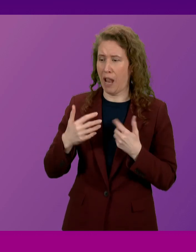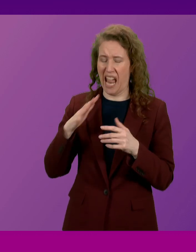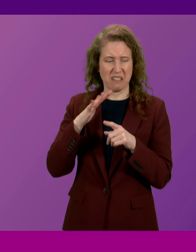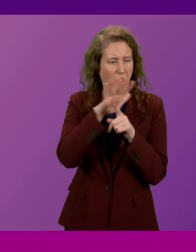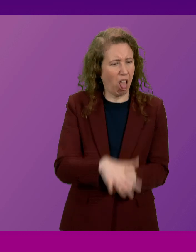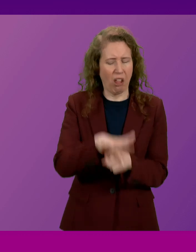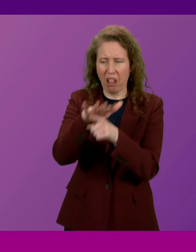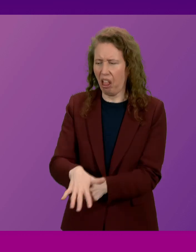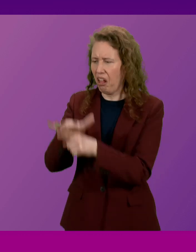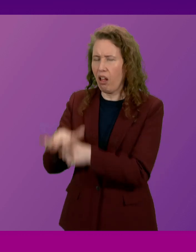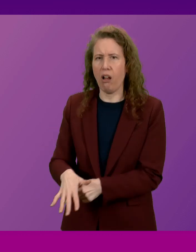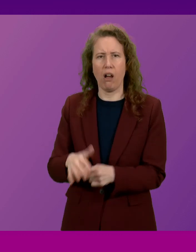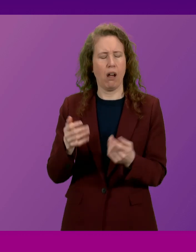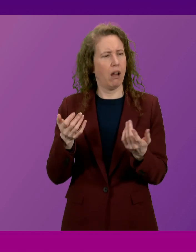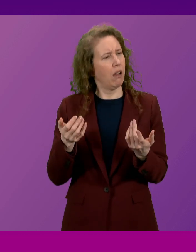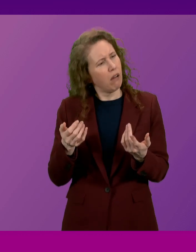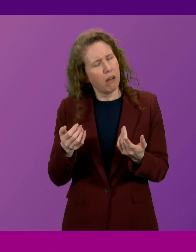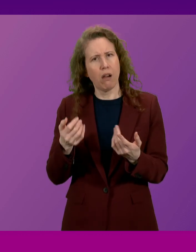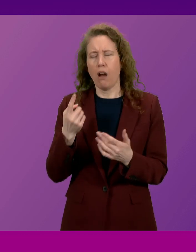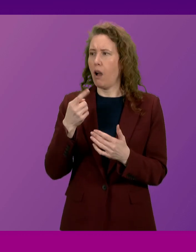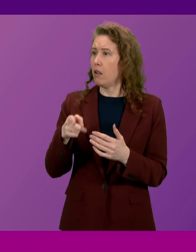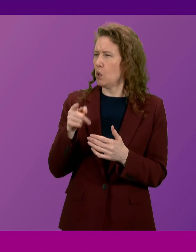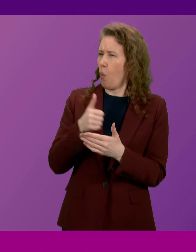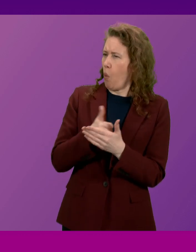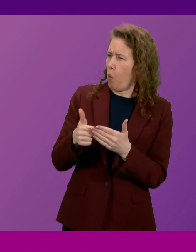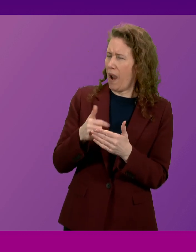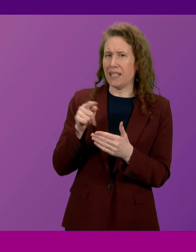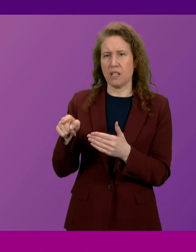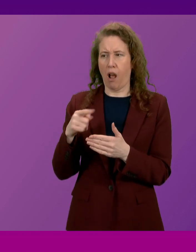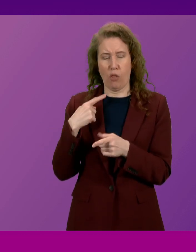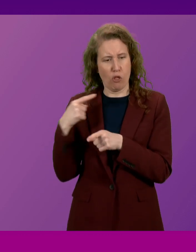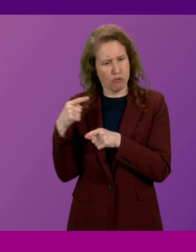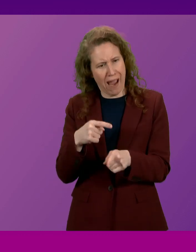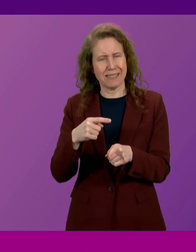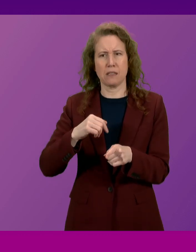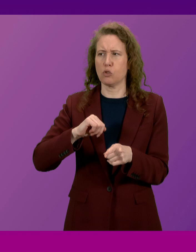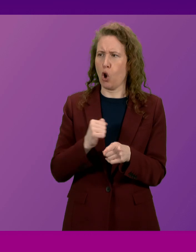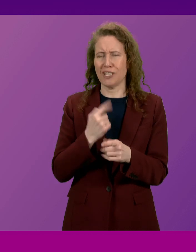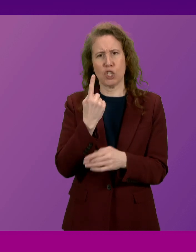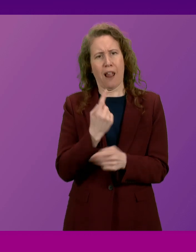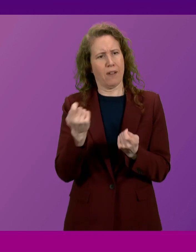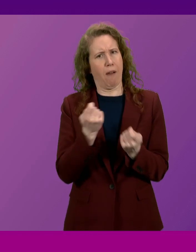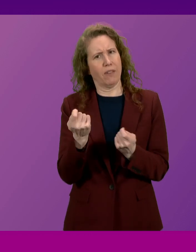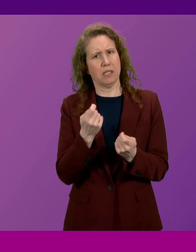this institution and that is a direct threat to Scottish self-government. I will be proud to lead